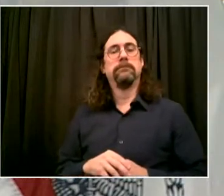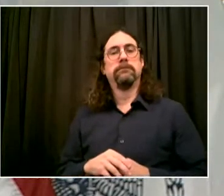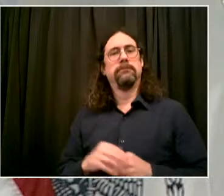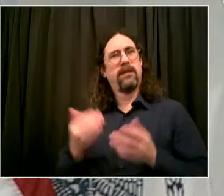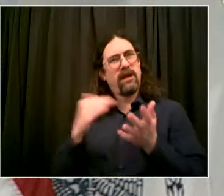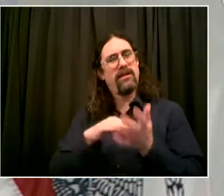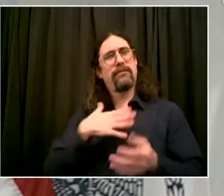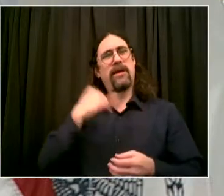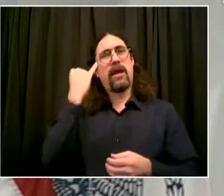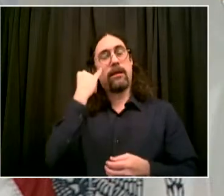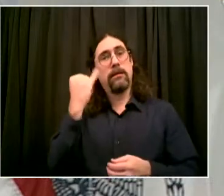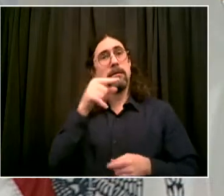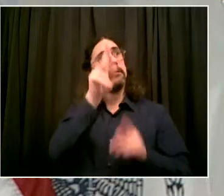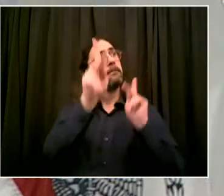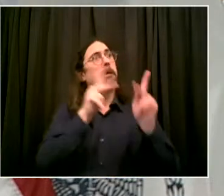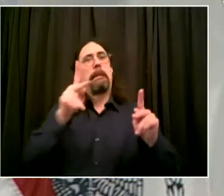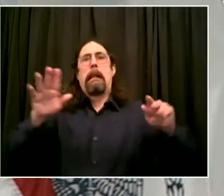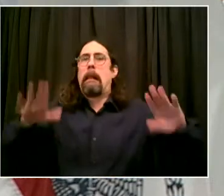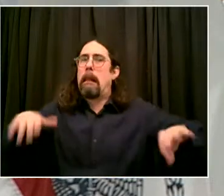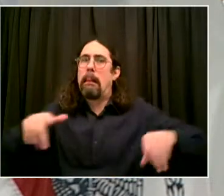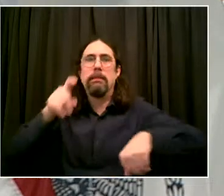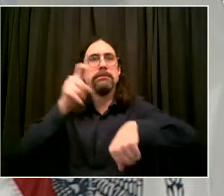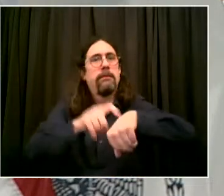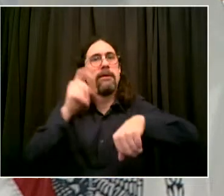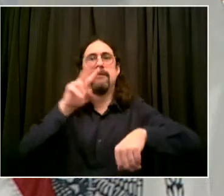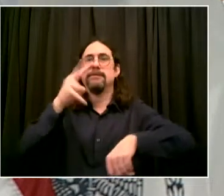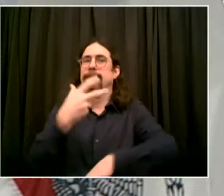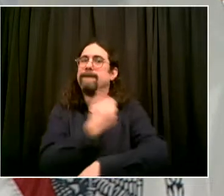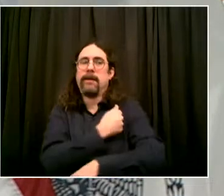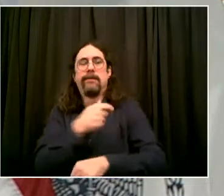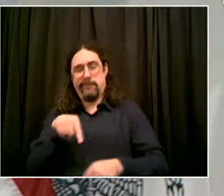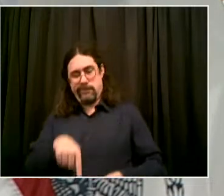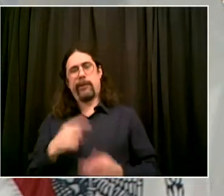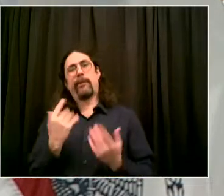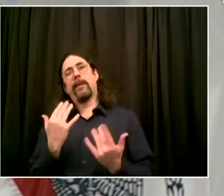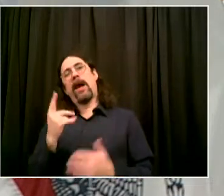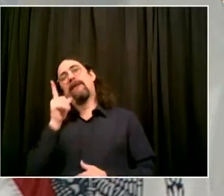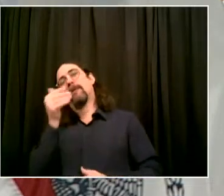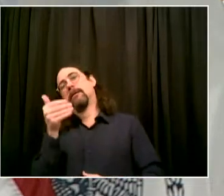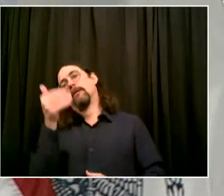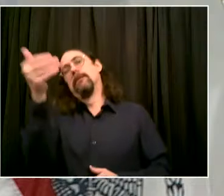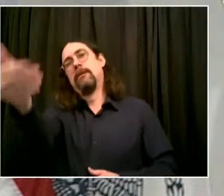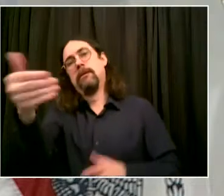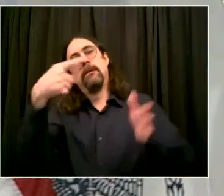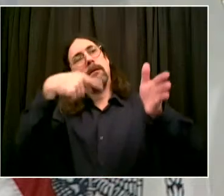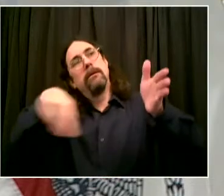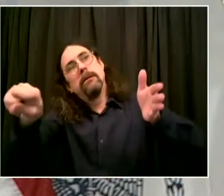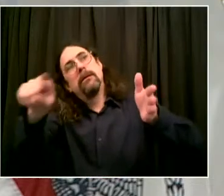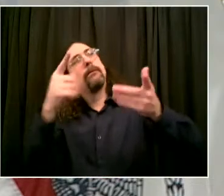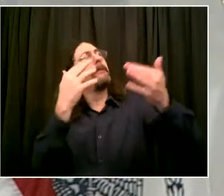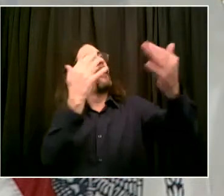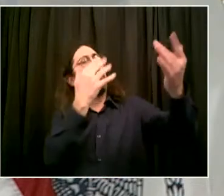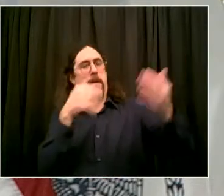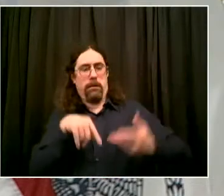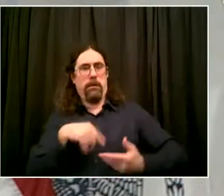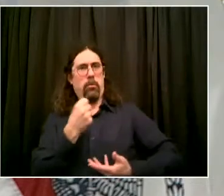BEING MADE TTO INCREASE SUPPLY. WE KNOW JOHNHNSON N & JOHNSON IS COMING.